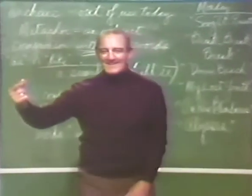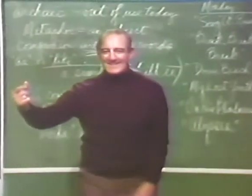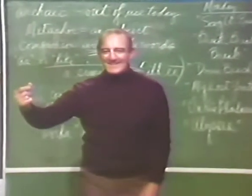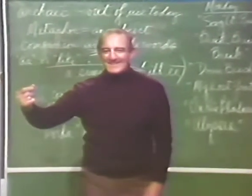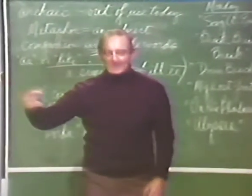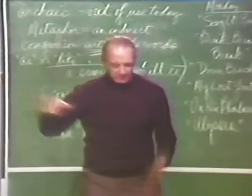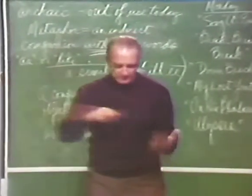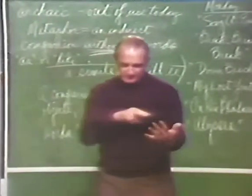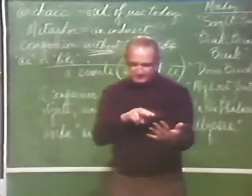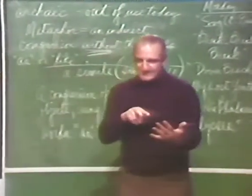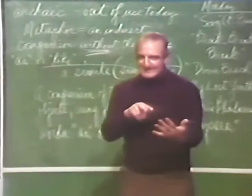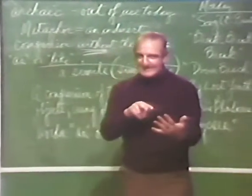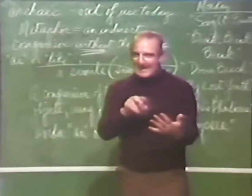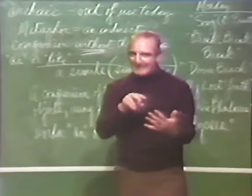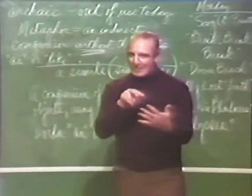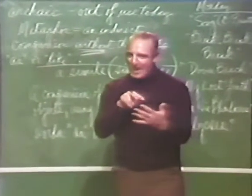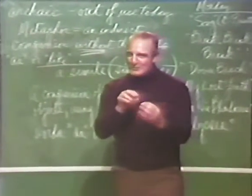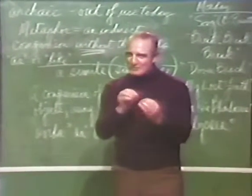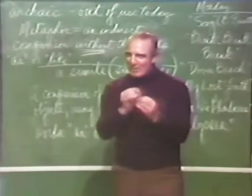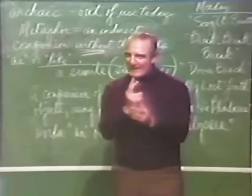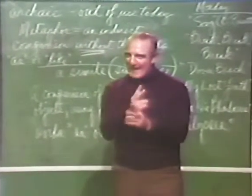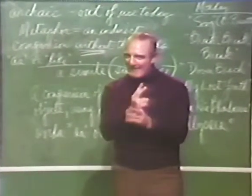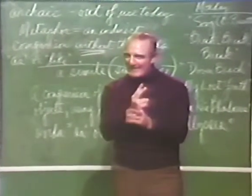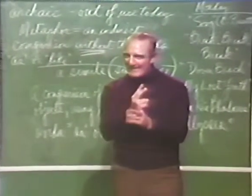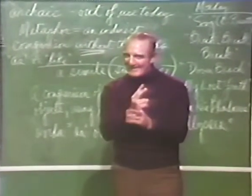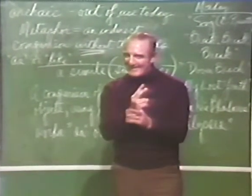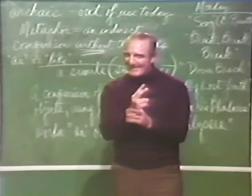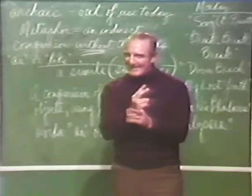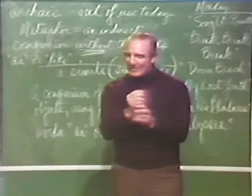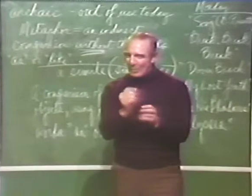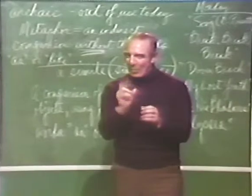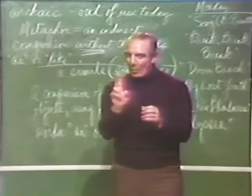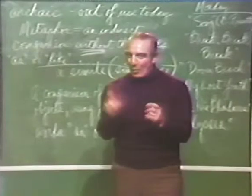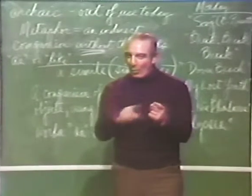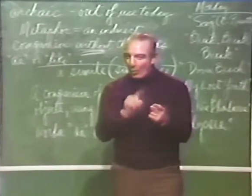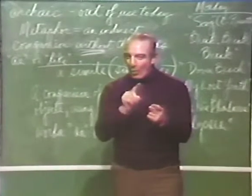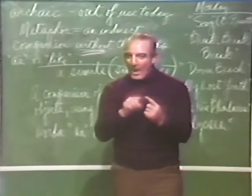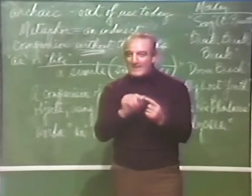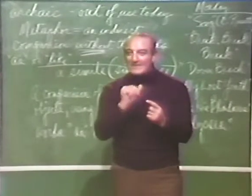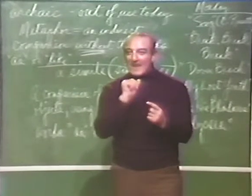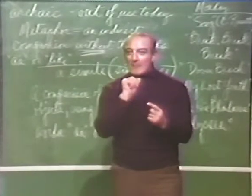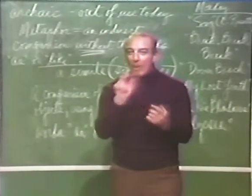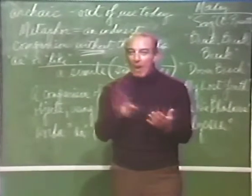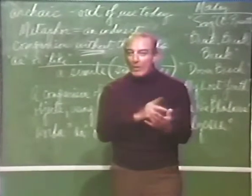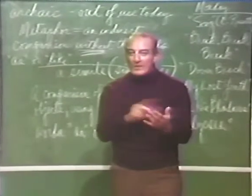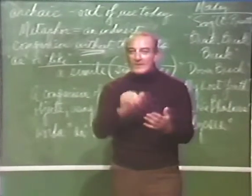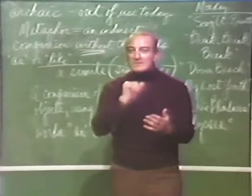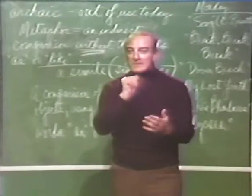"TIME IS FLYING." HAVE TO WATCH MORE CAREFULLY